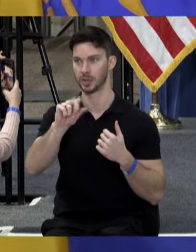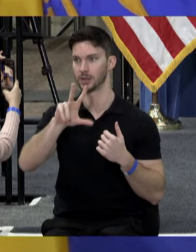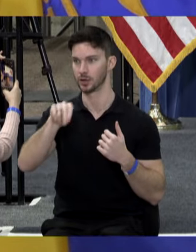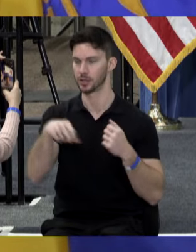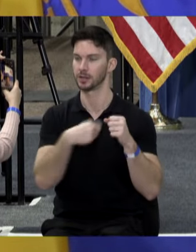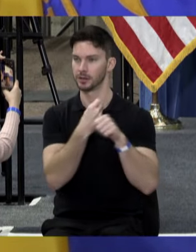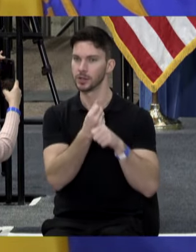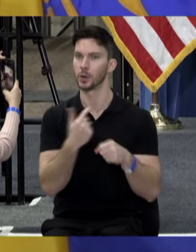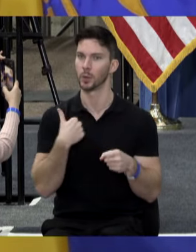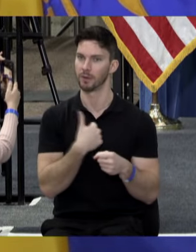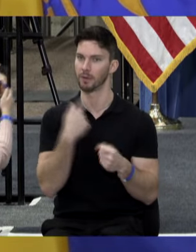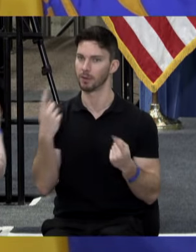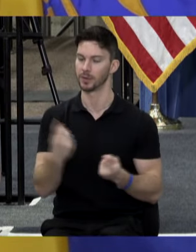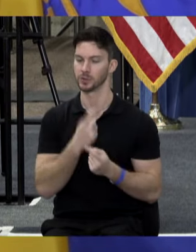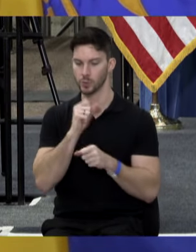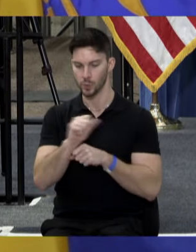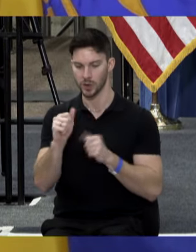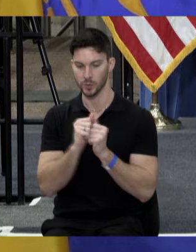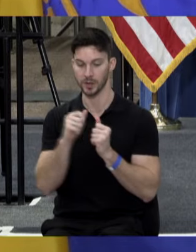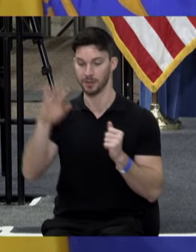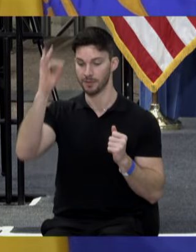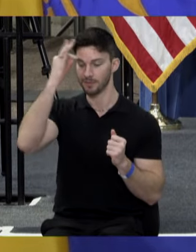community-based organizations, the private sector,